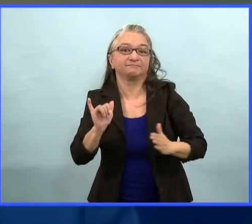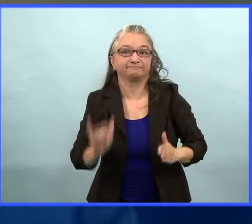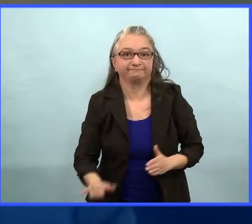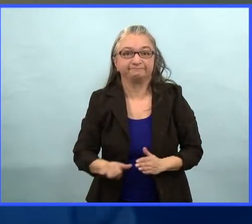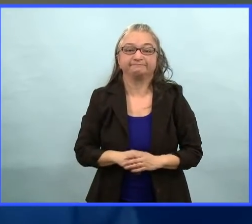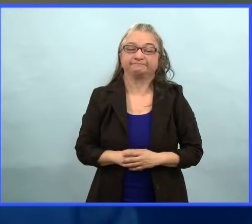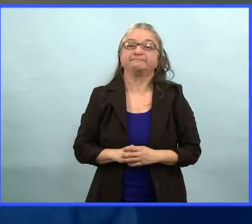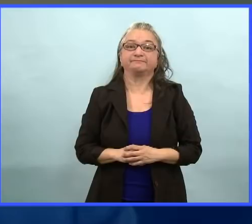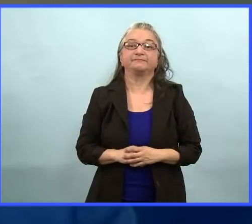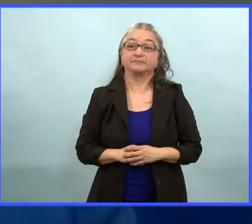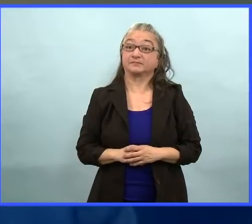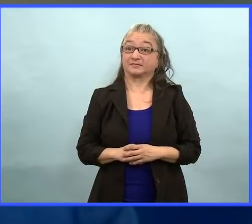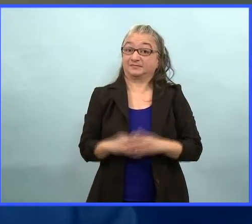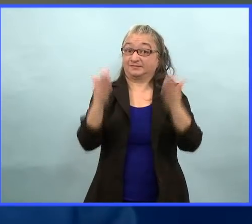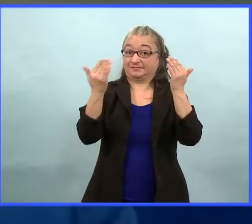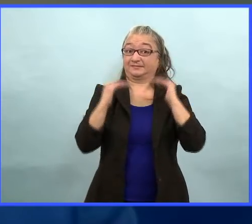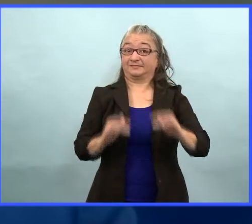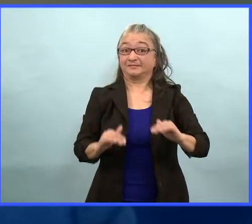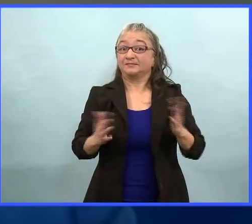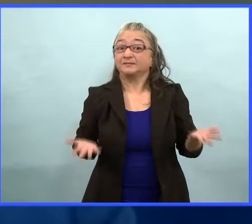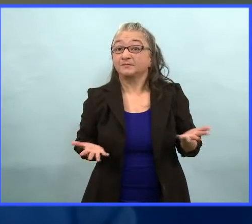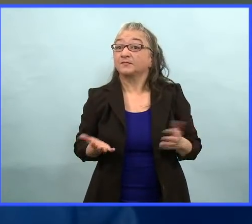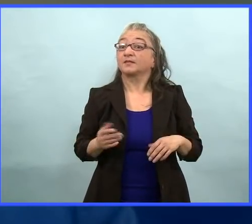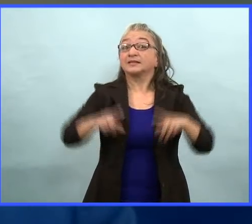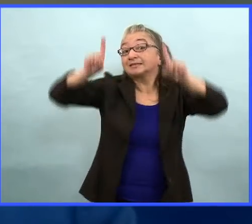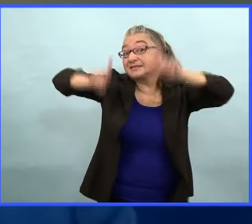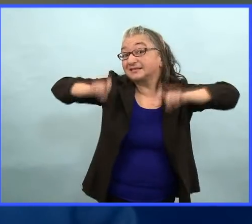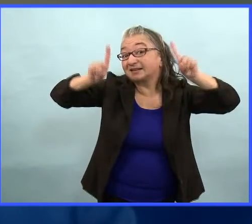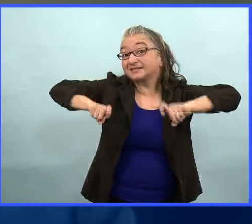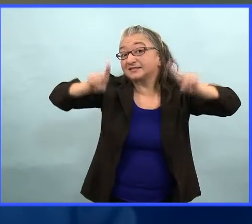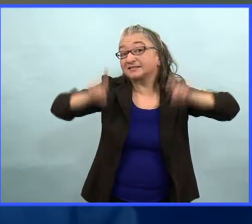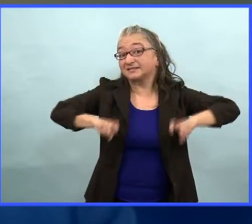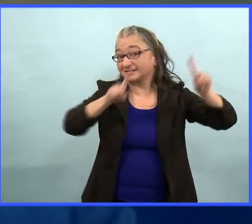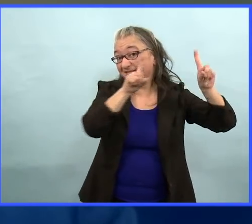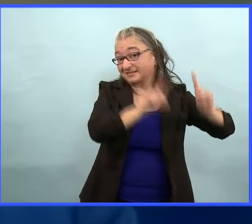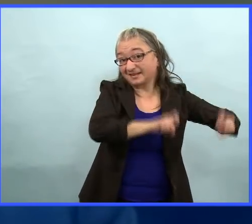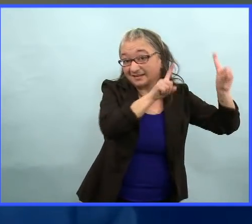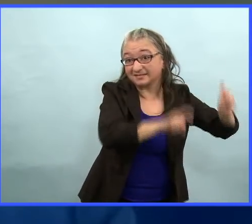we know testing and test positivity rates have become less reliable indicators